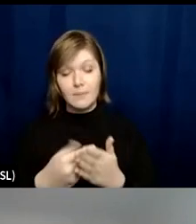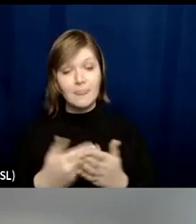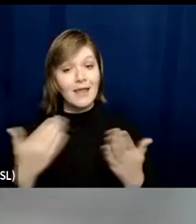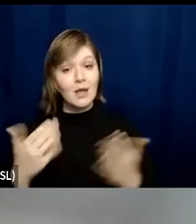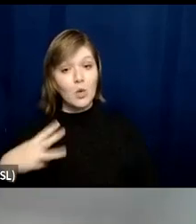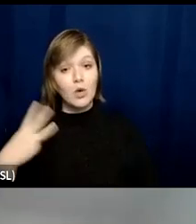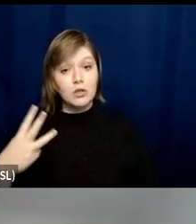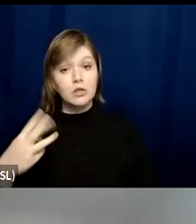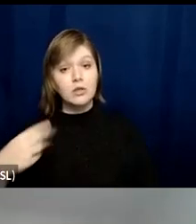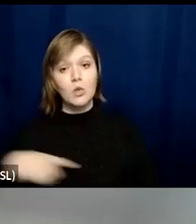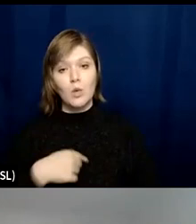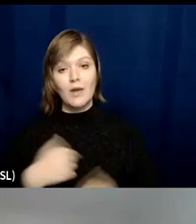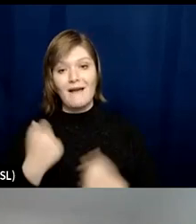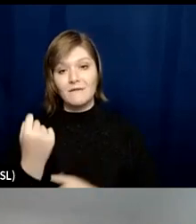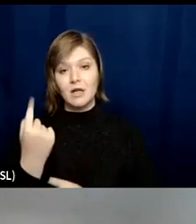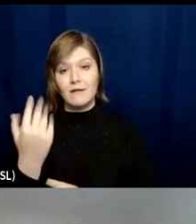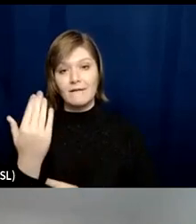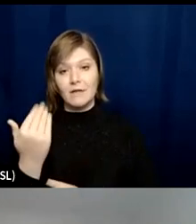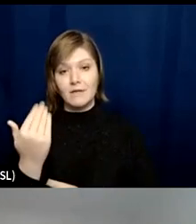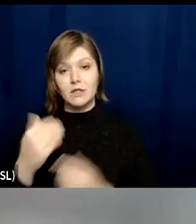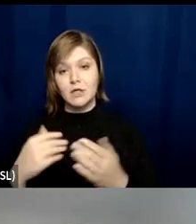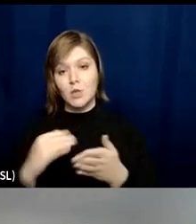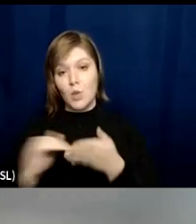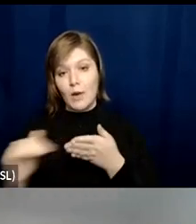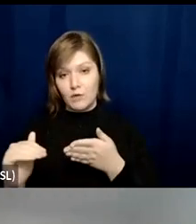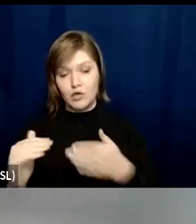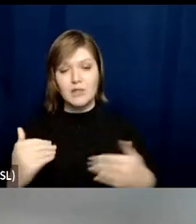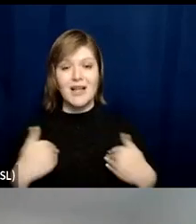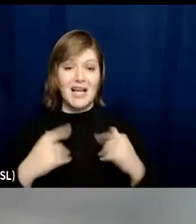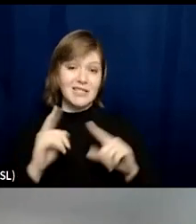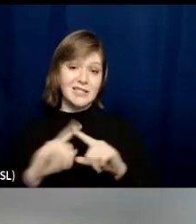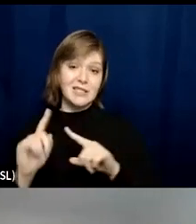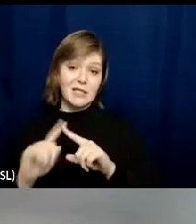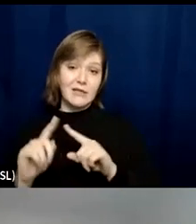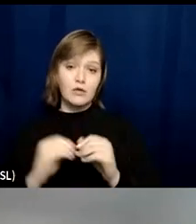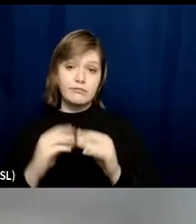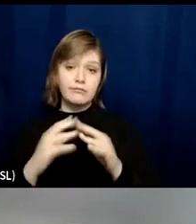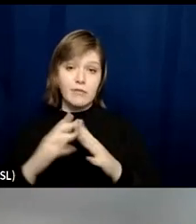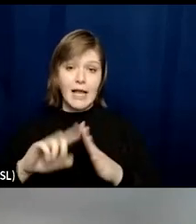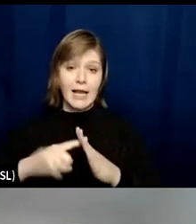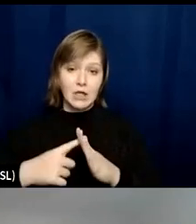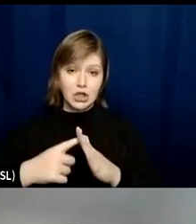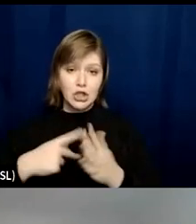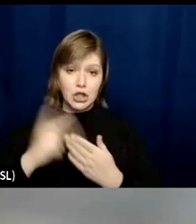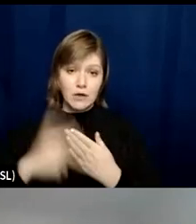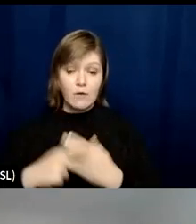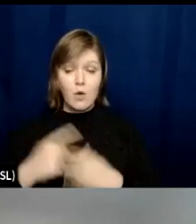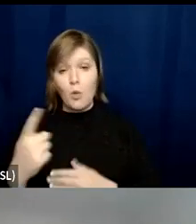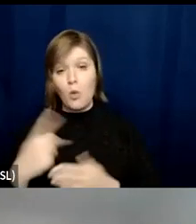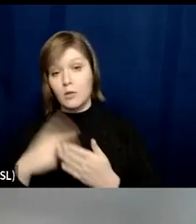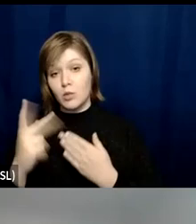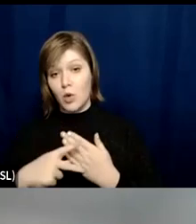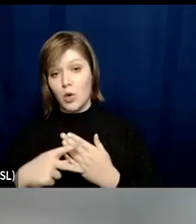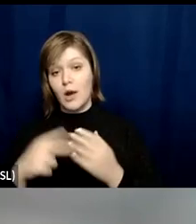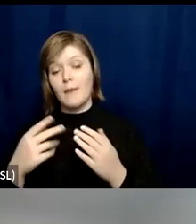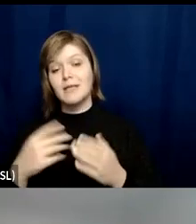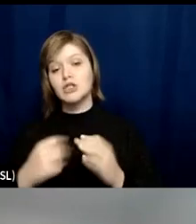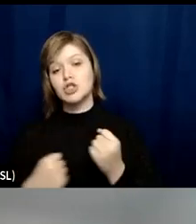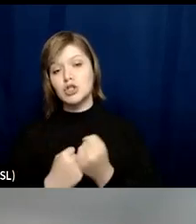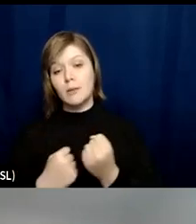One of the challenges that I think we have is coupling together those housing resources, and the support services, and having them work well